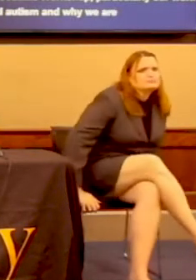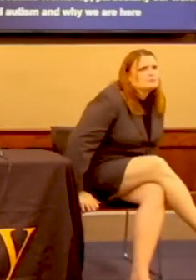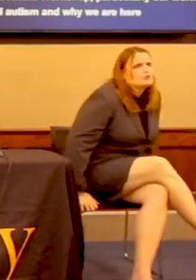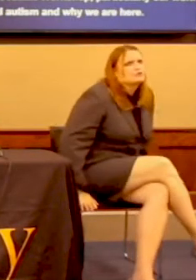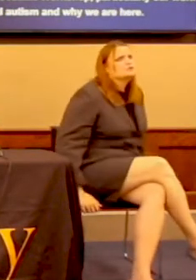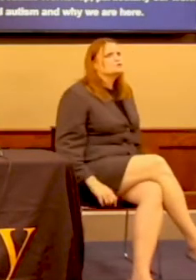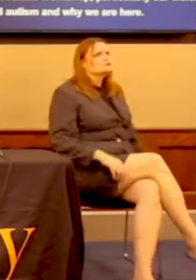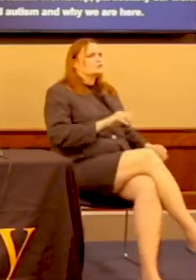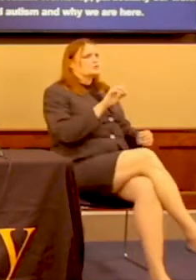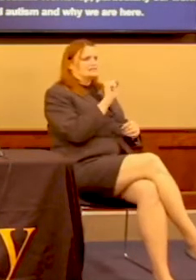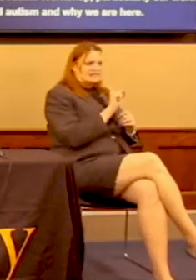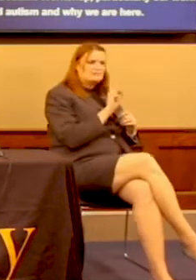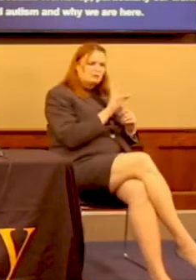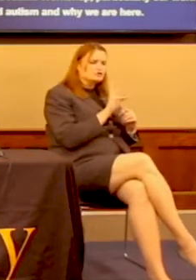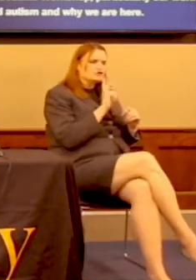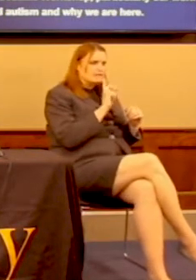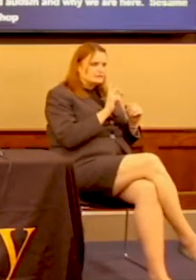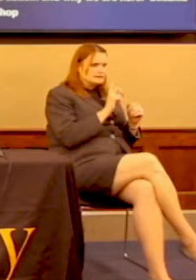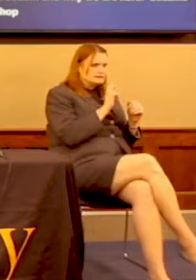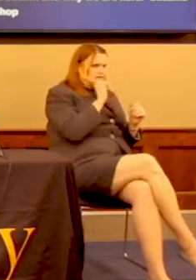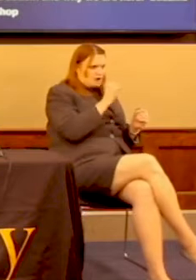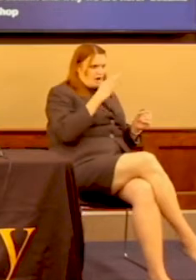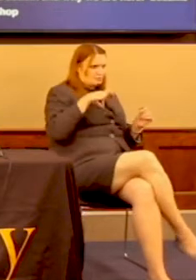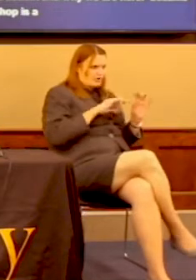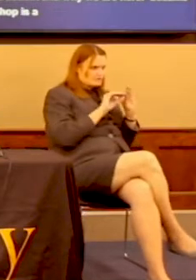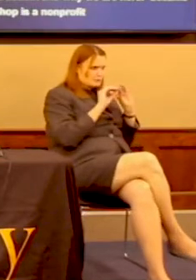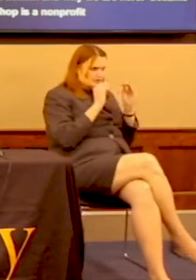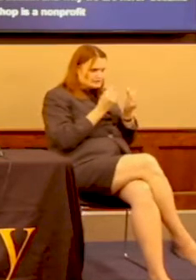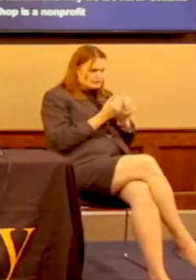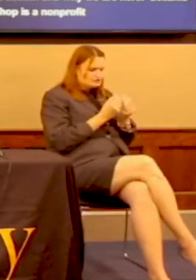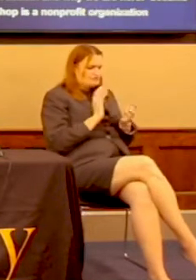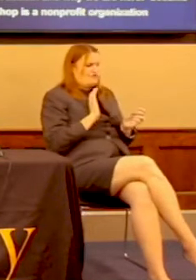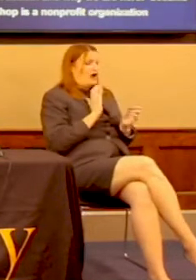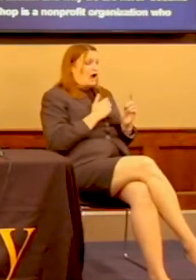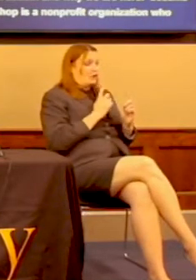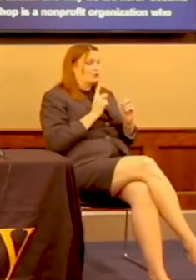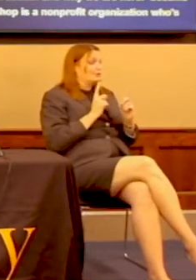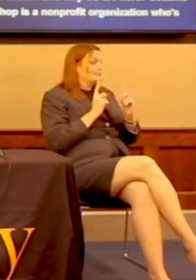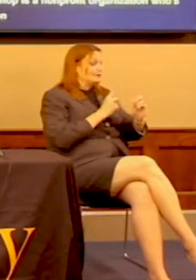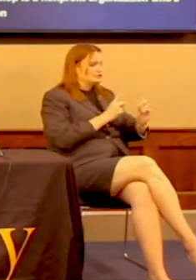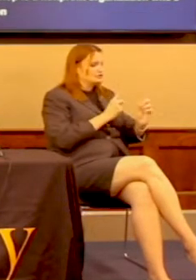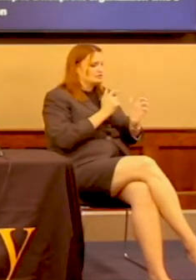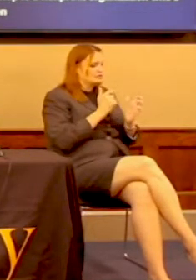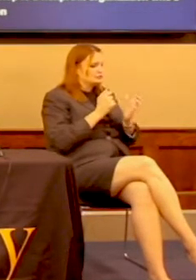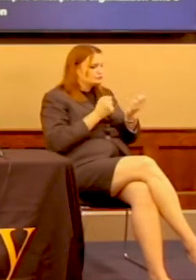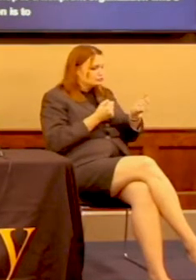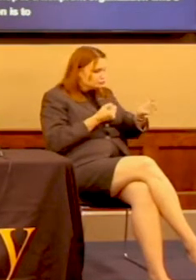nonprofit organization whose mission is